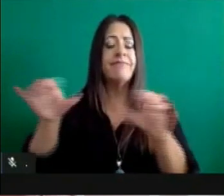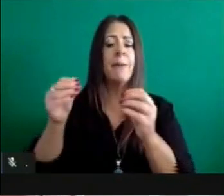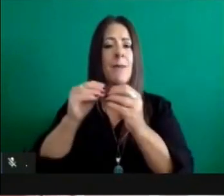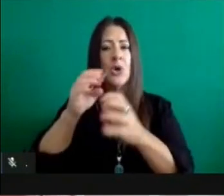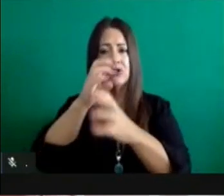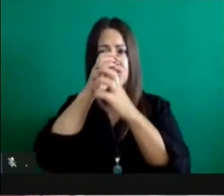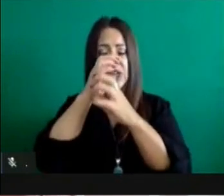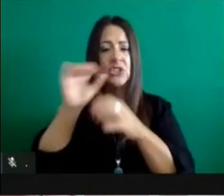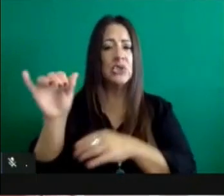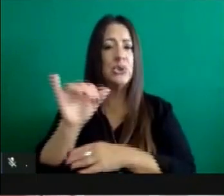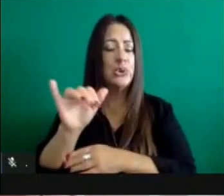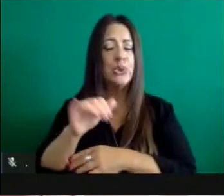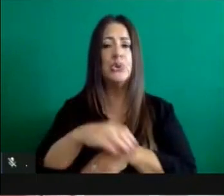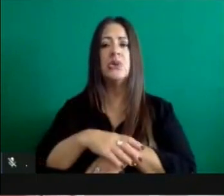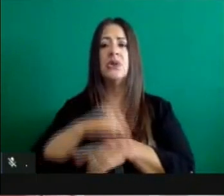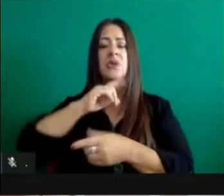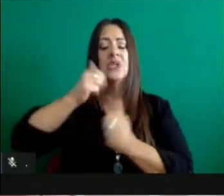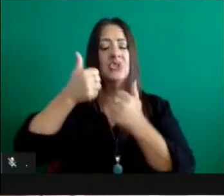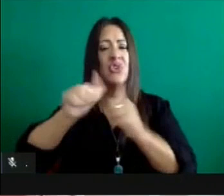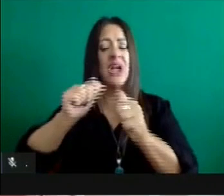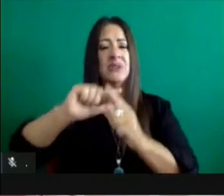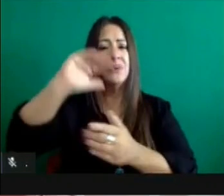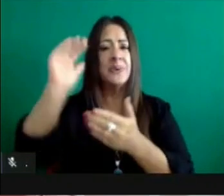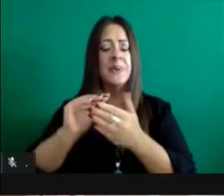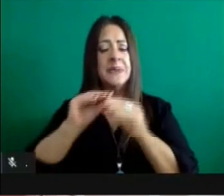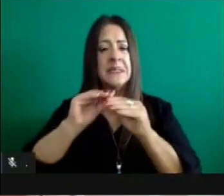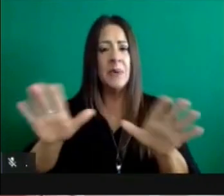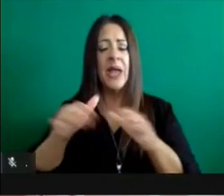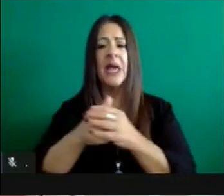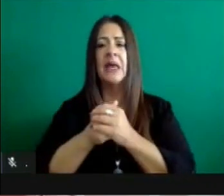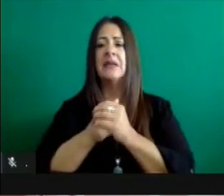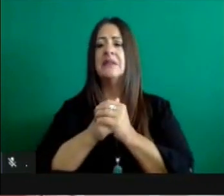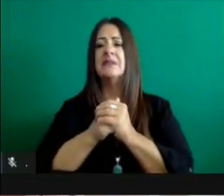OTHER PARTS OF THE COUNTRY, AND THEIR OWN ACTIONS MOVING